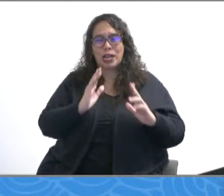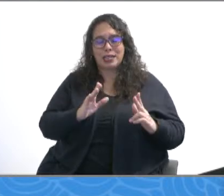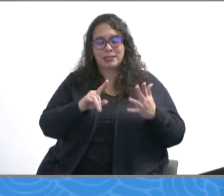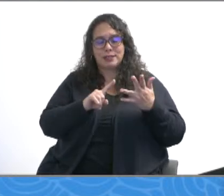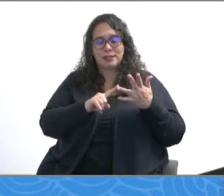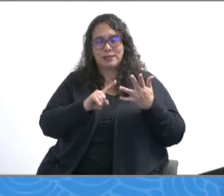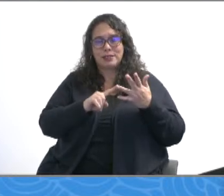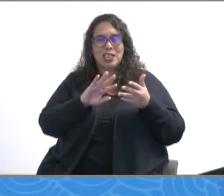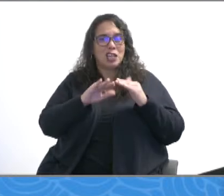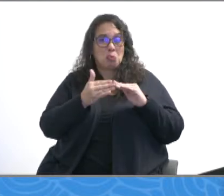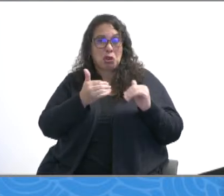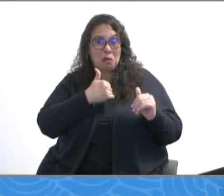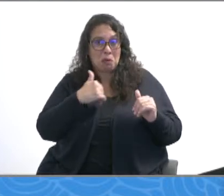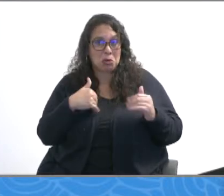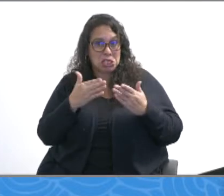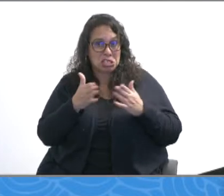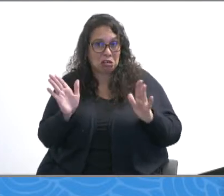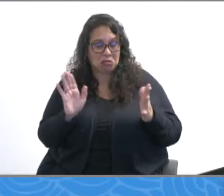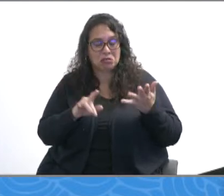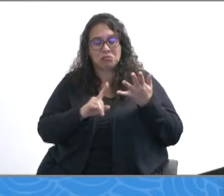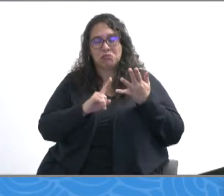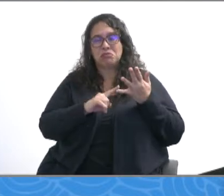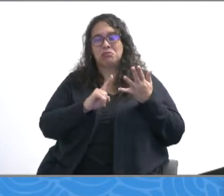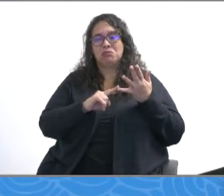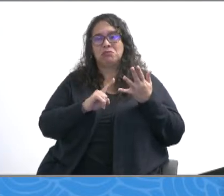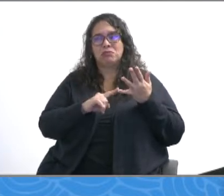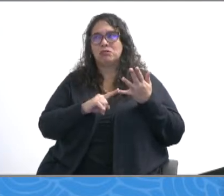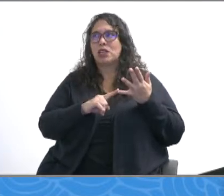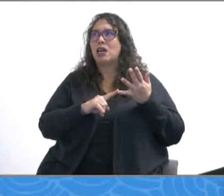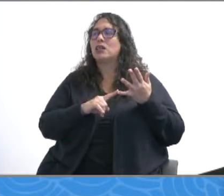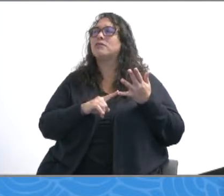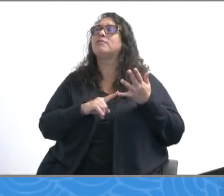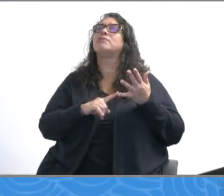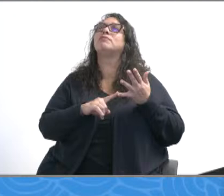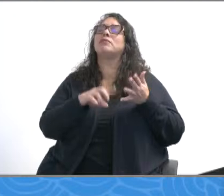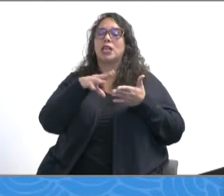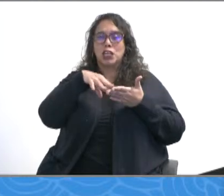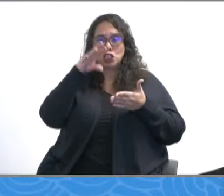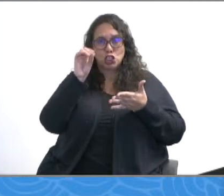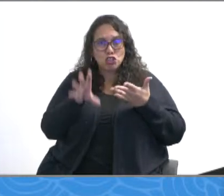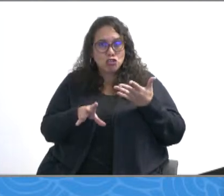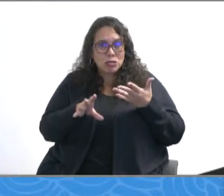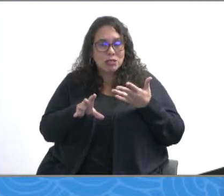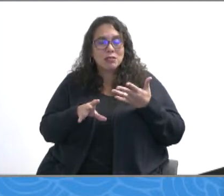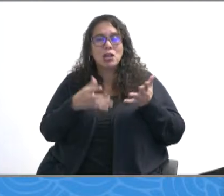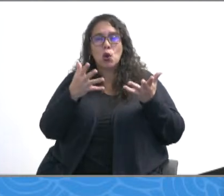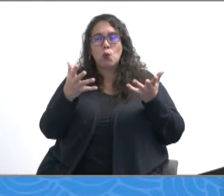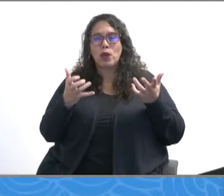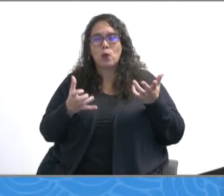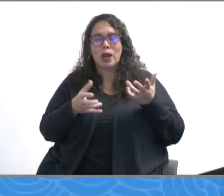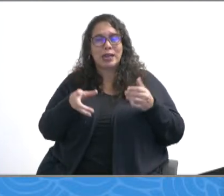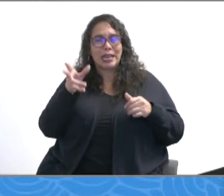it includes, again, like I mentioned, staff, it includes students as well. We wanted to hear from students